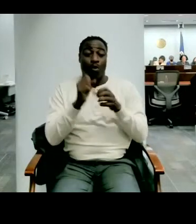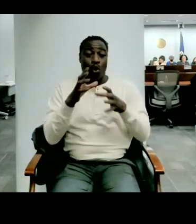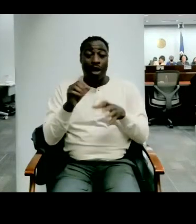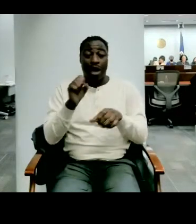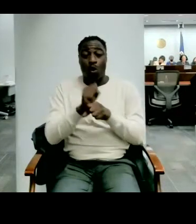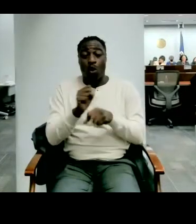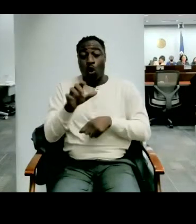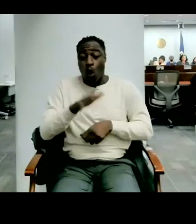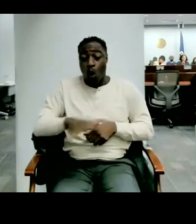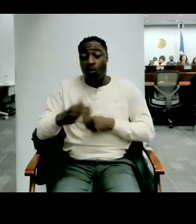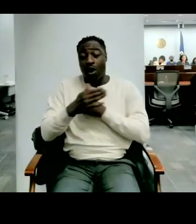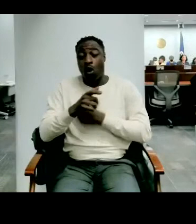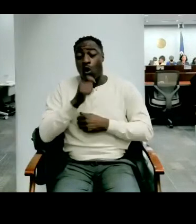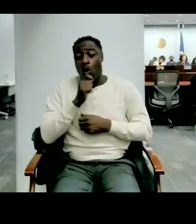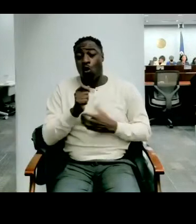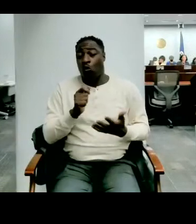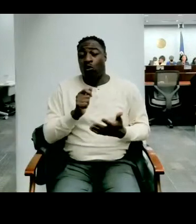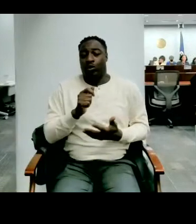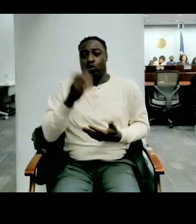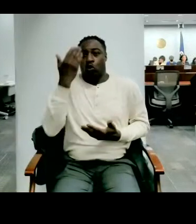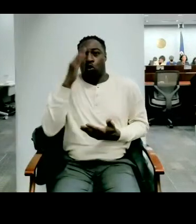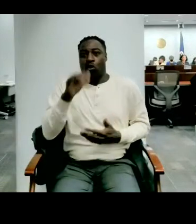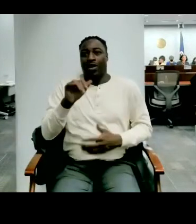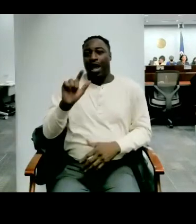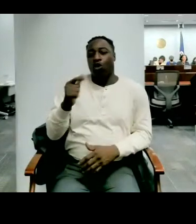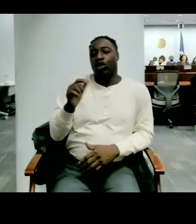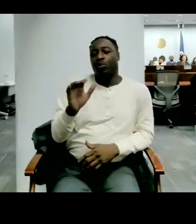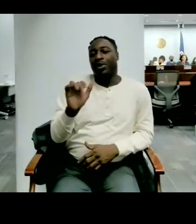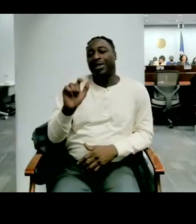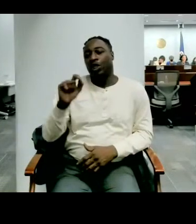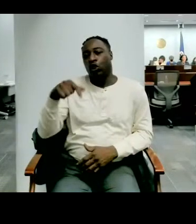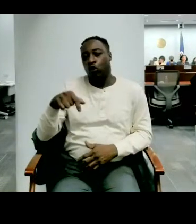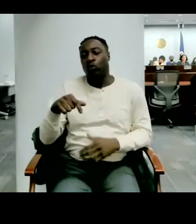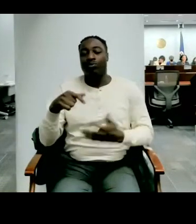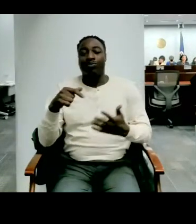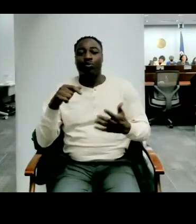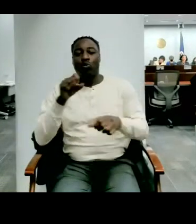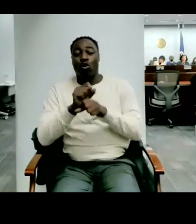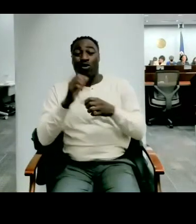around the country who are unaware that LGTBQ workers have rights under Title VII.